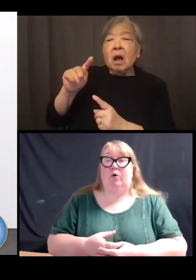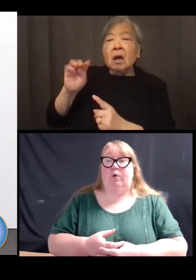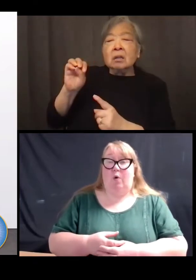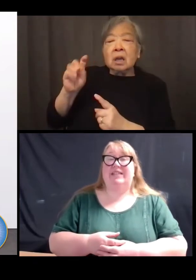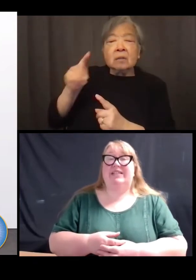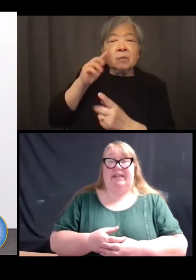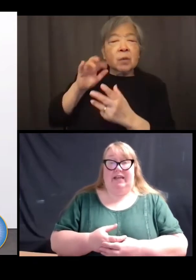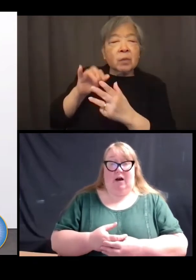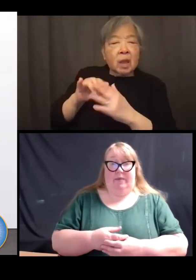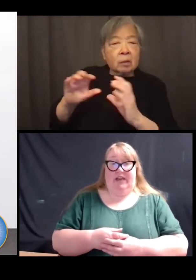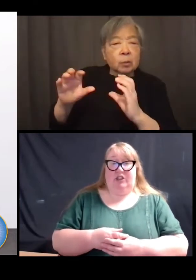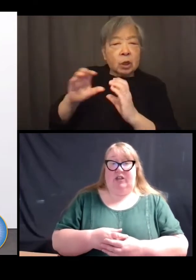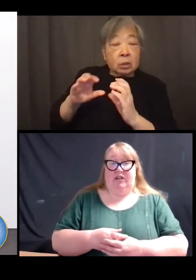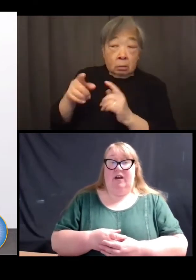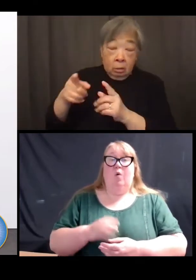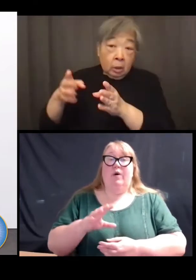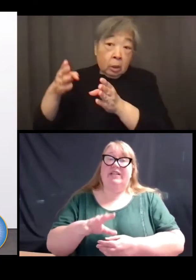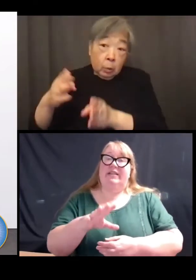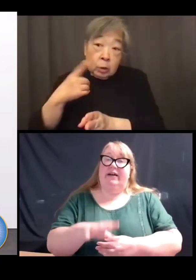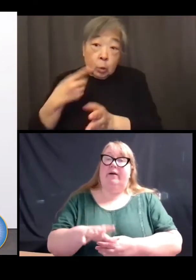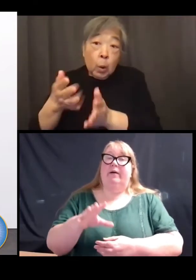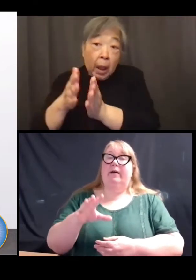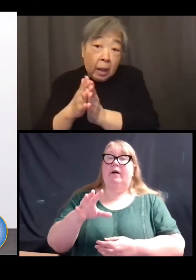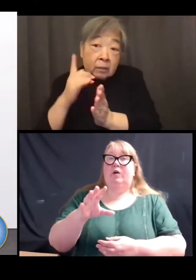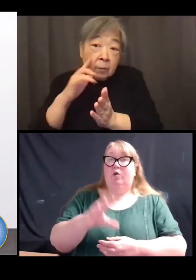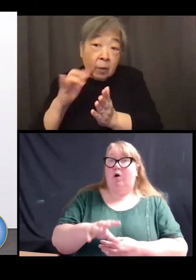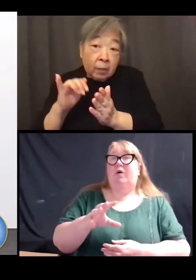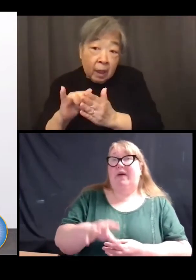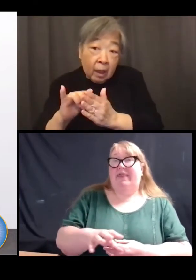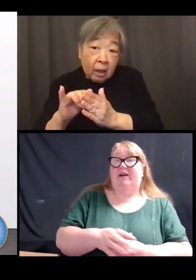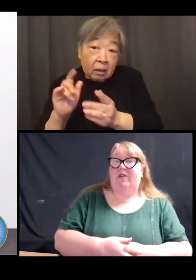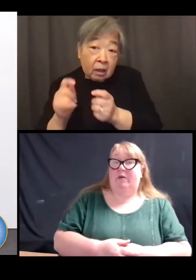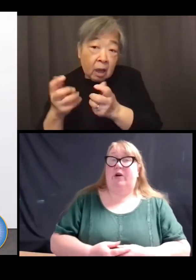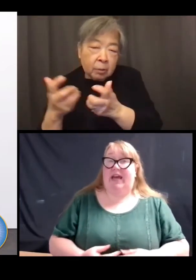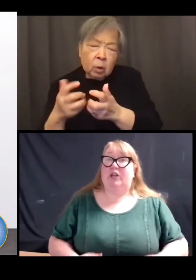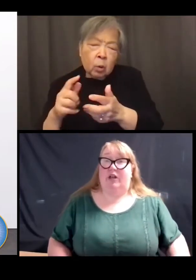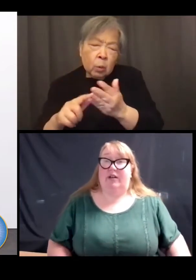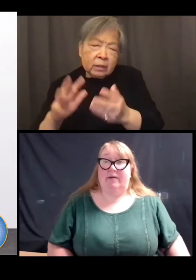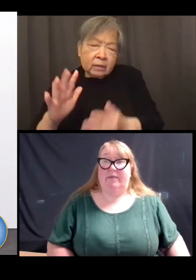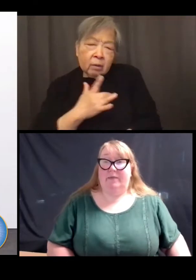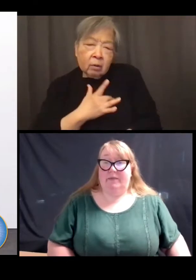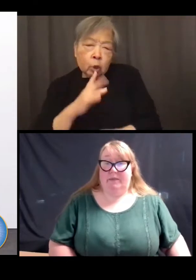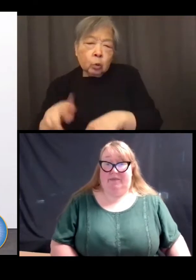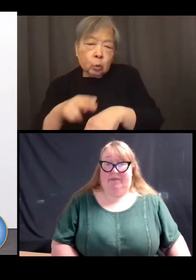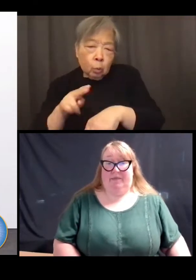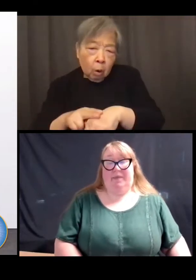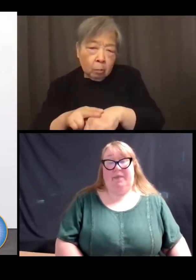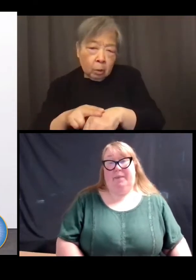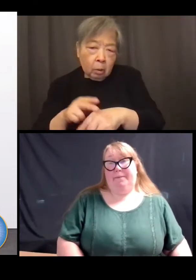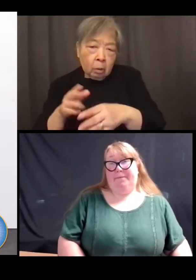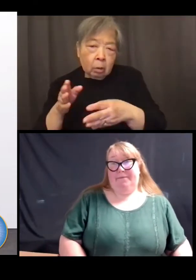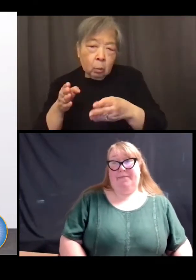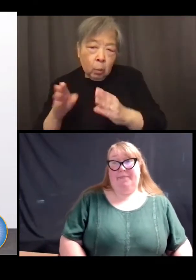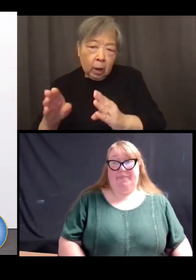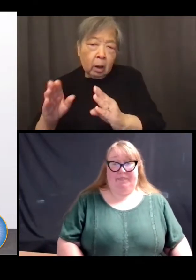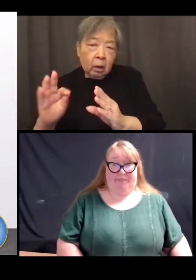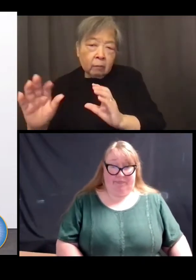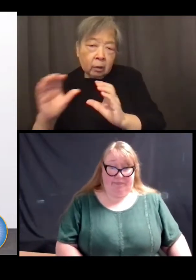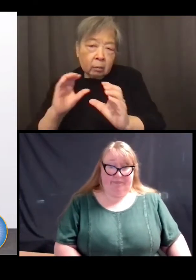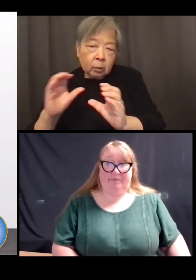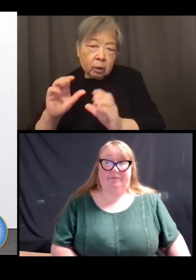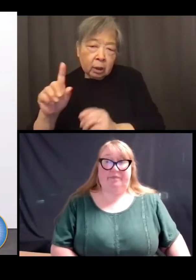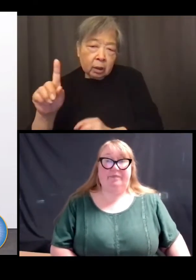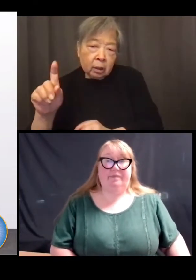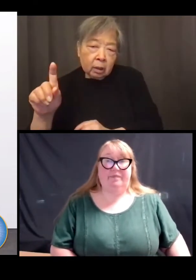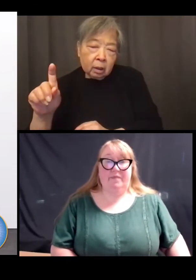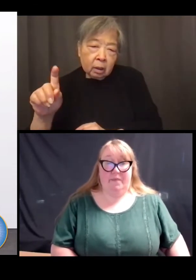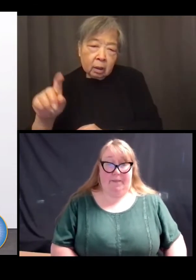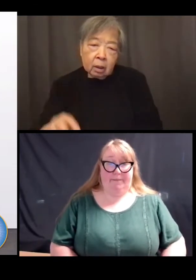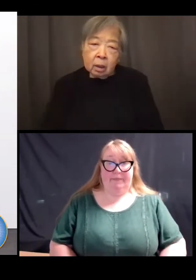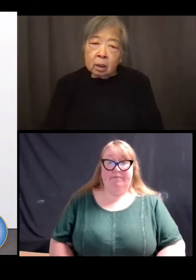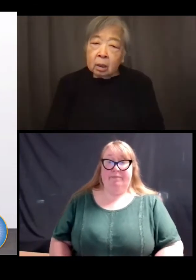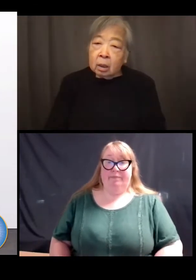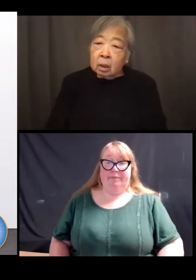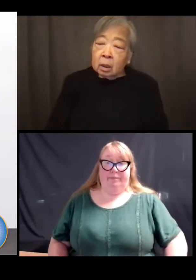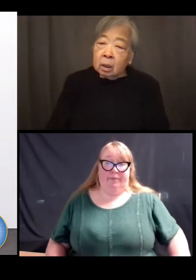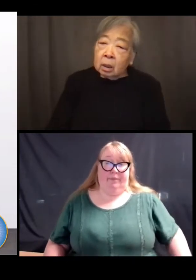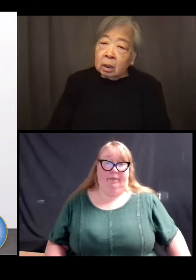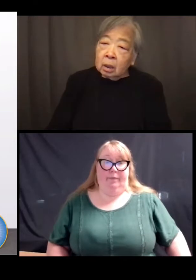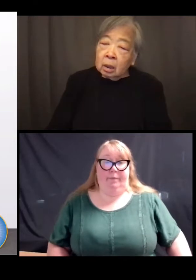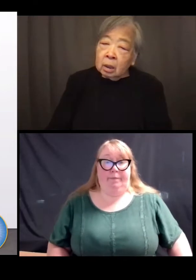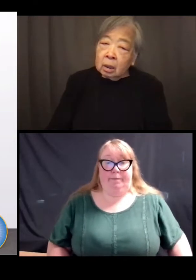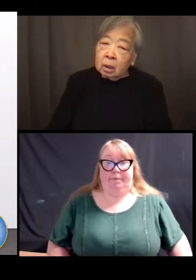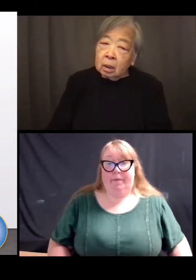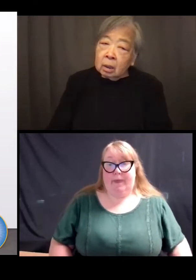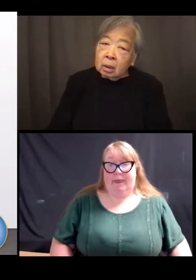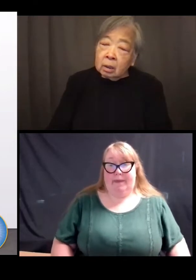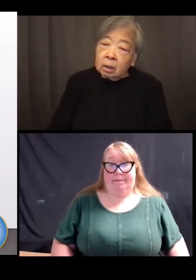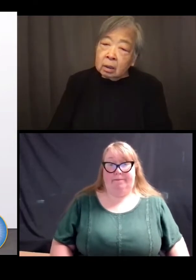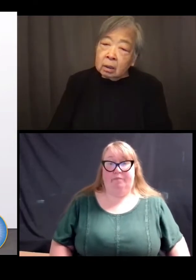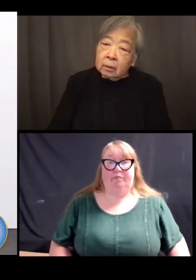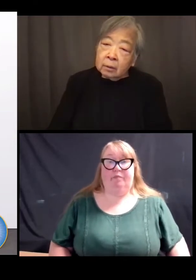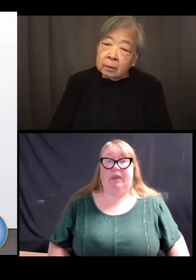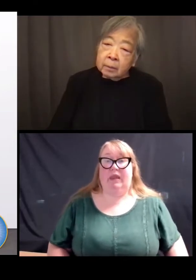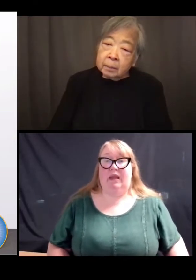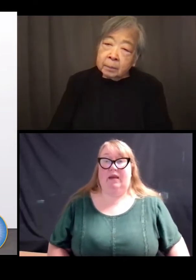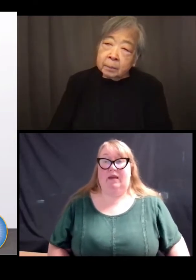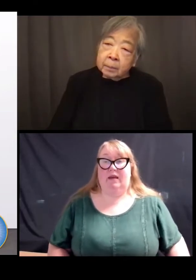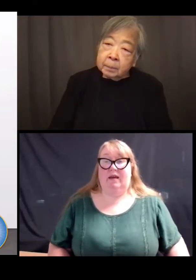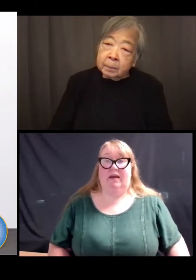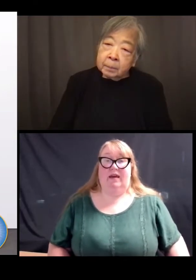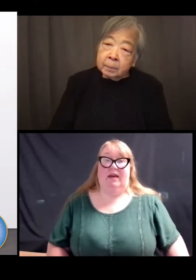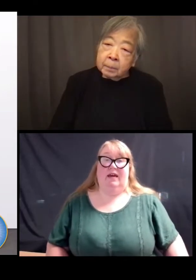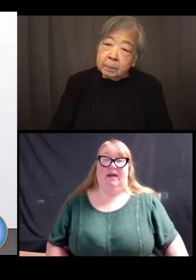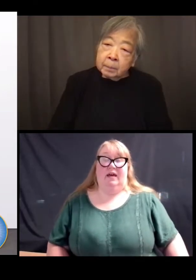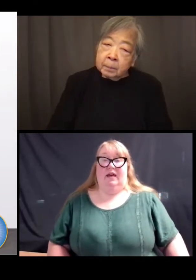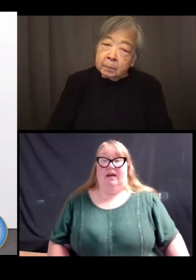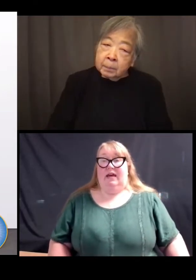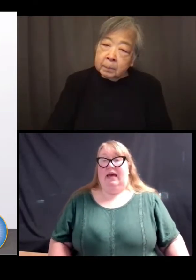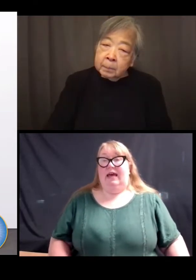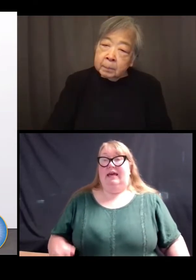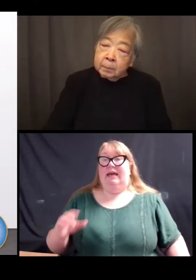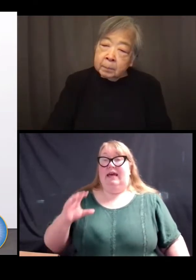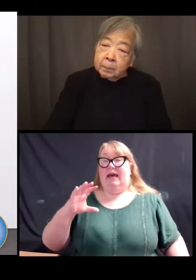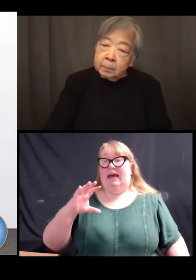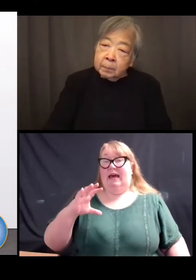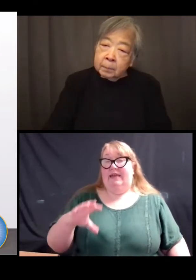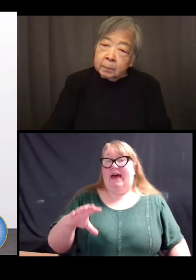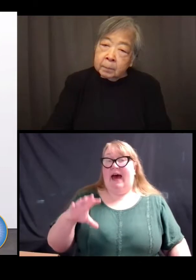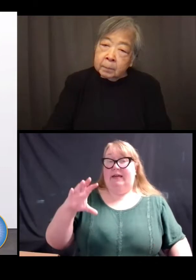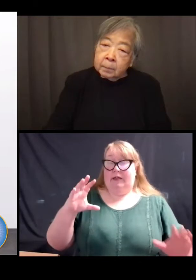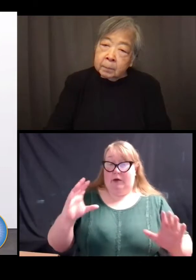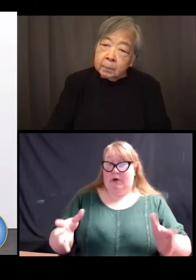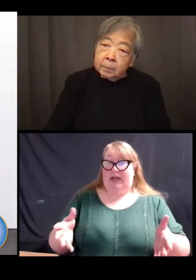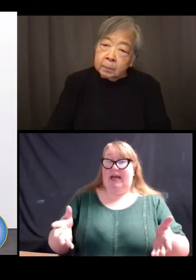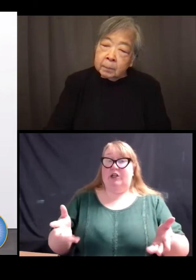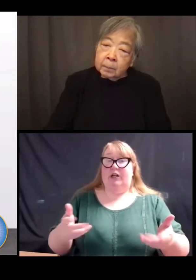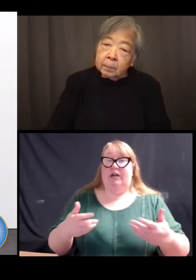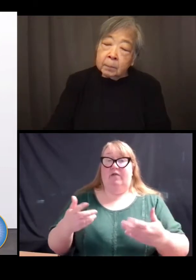requesting the accommodation, what is their normal method of communication. And that communication,